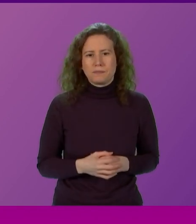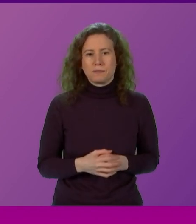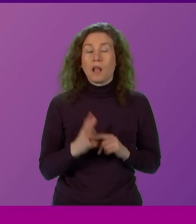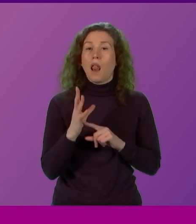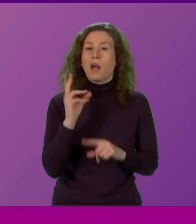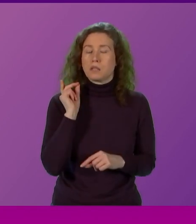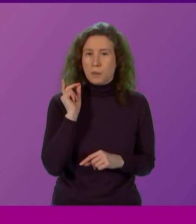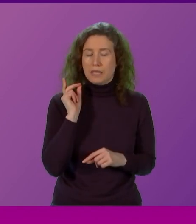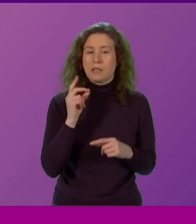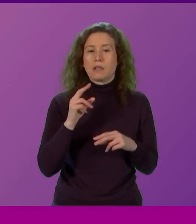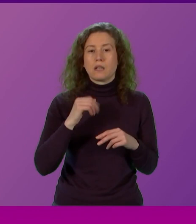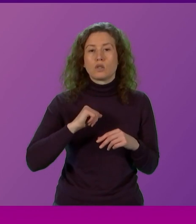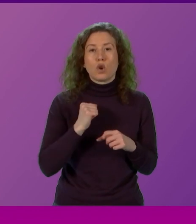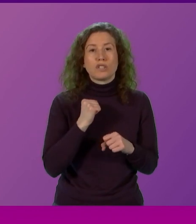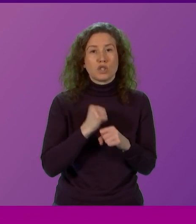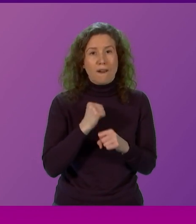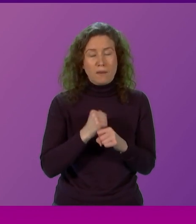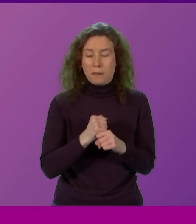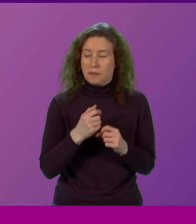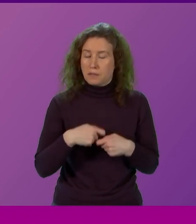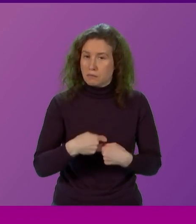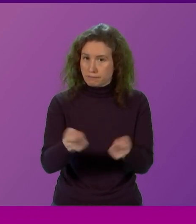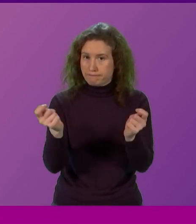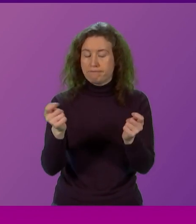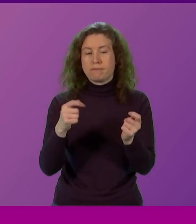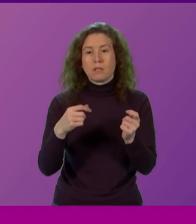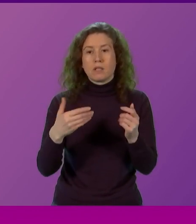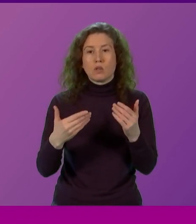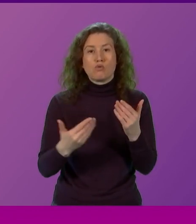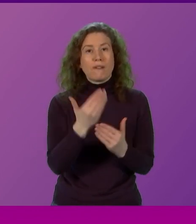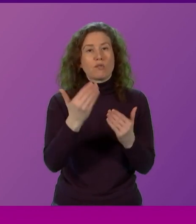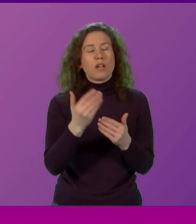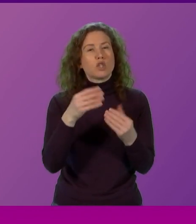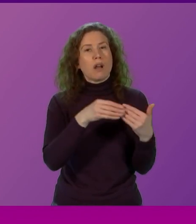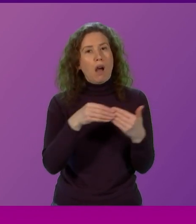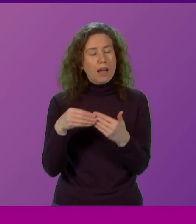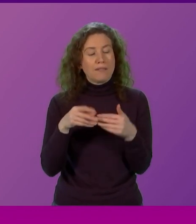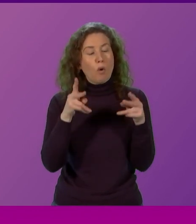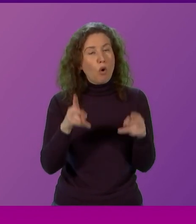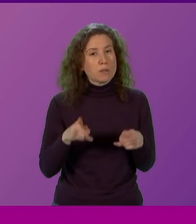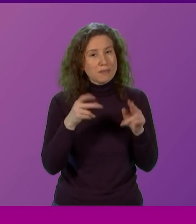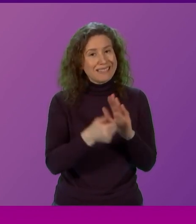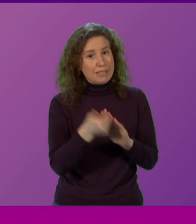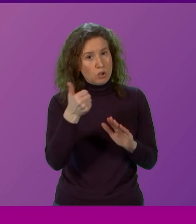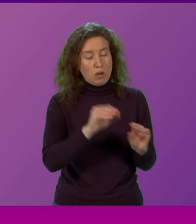Last week, the Scottish Government issued refreshed guidance on hospital discharge to care homes.